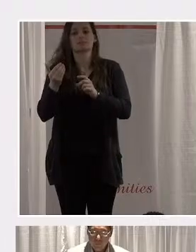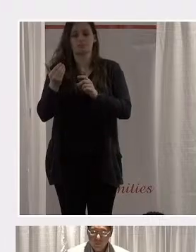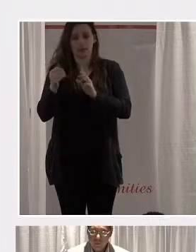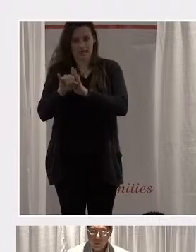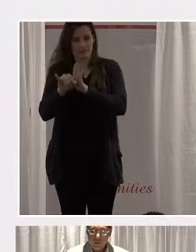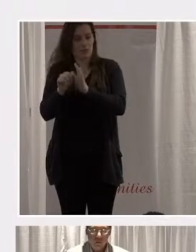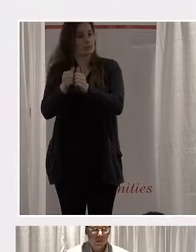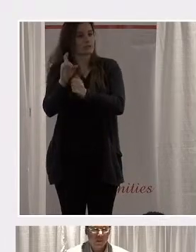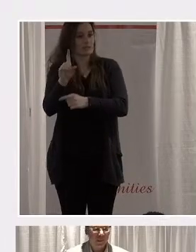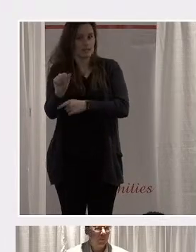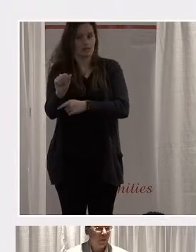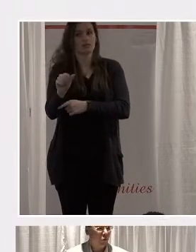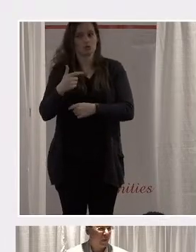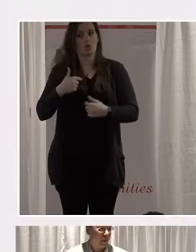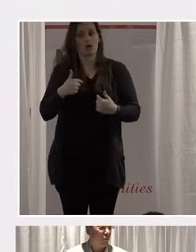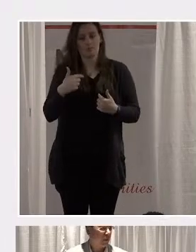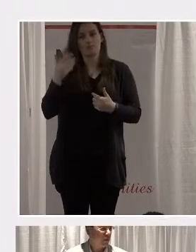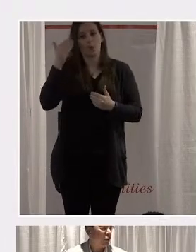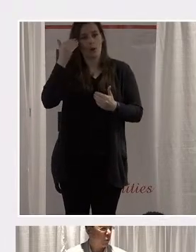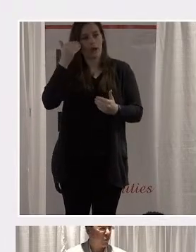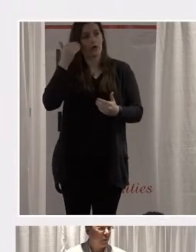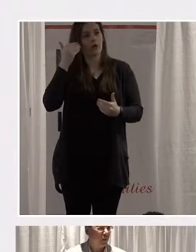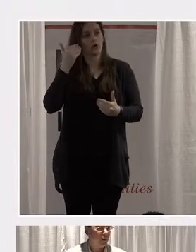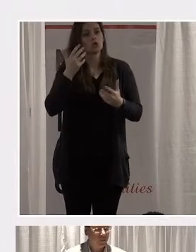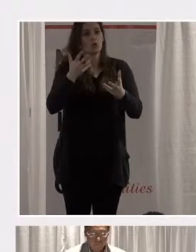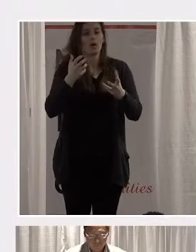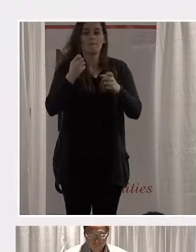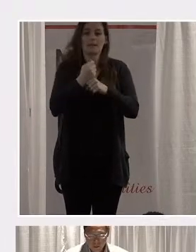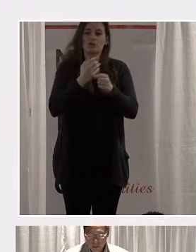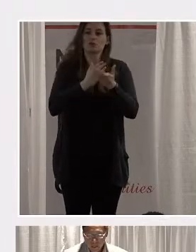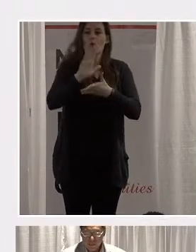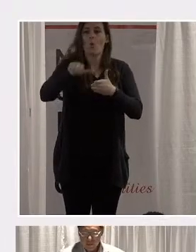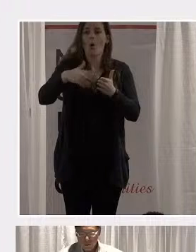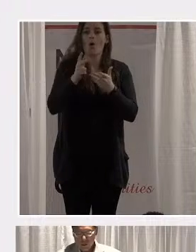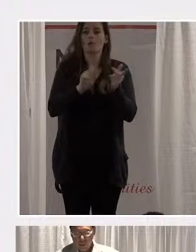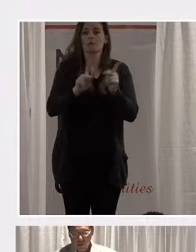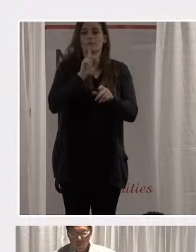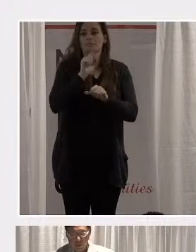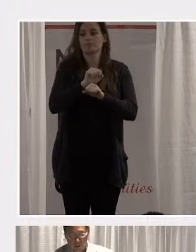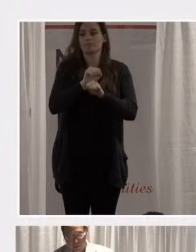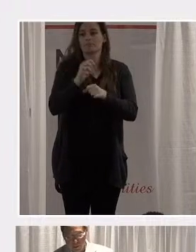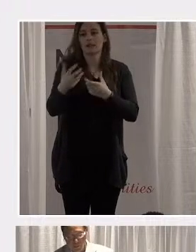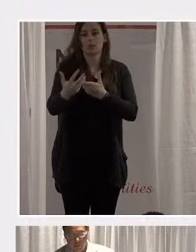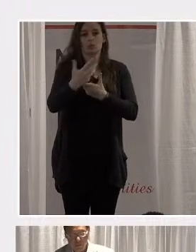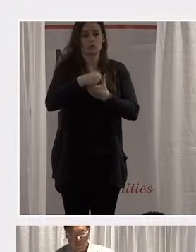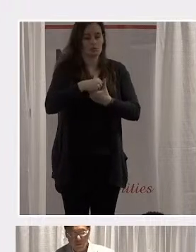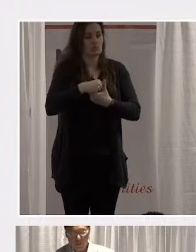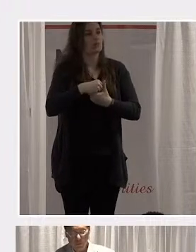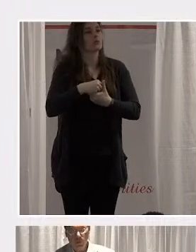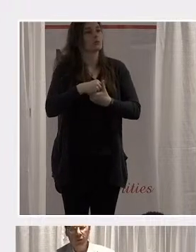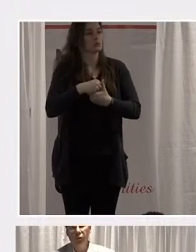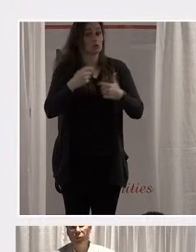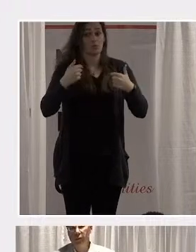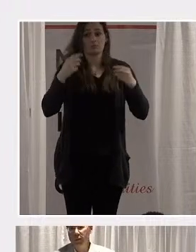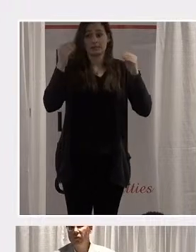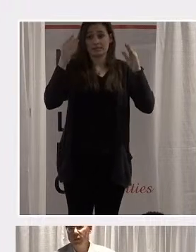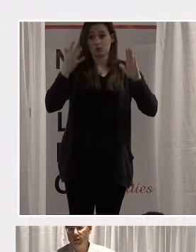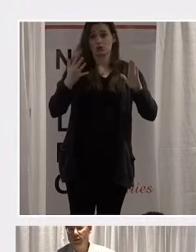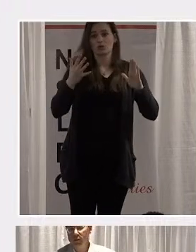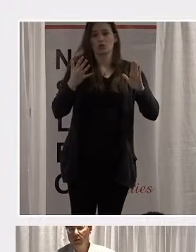SO, LET'S MAKE SURE EVERYONE IS INCLUDED. AS AN EDUCATOR I RECOGNIZE THE BARRIERS STUDENTS WITH DISABILITIES FACE